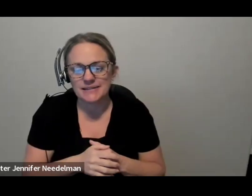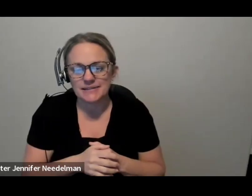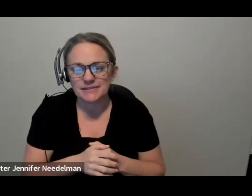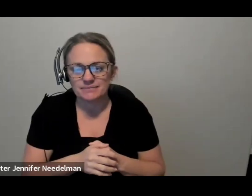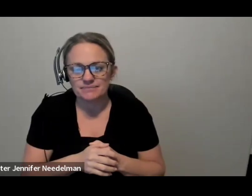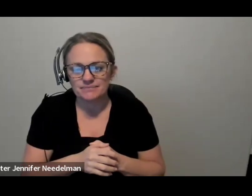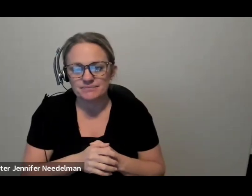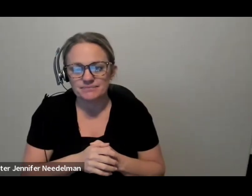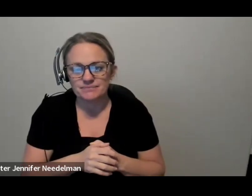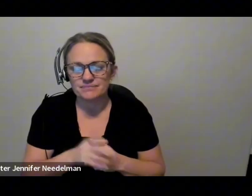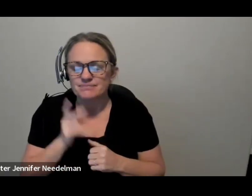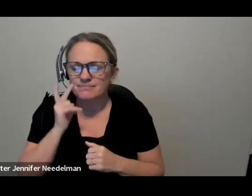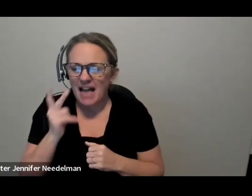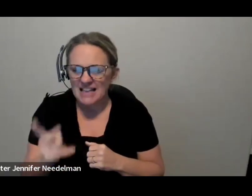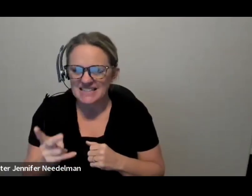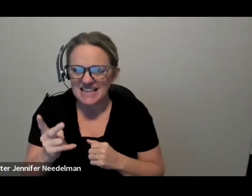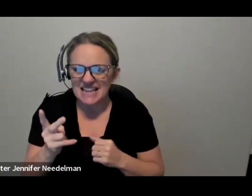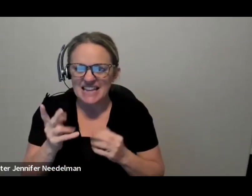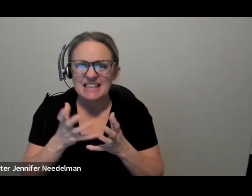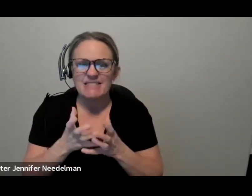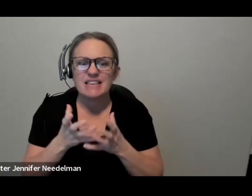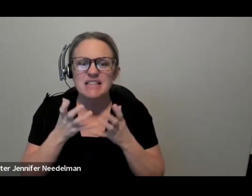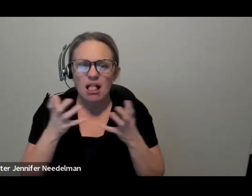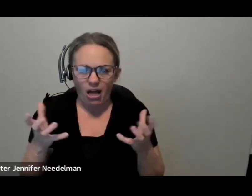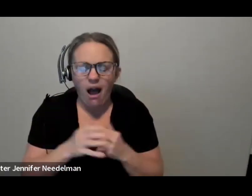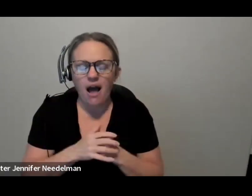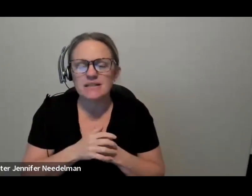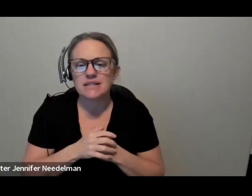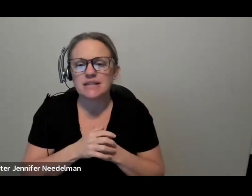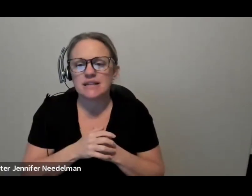I see this a lot, some I see this sometimes is that